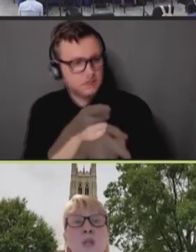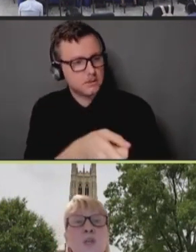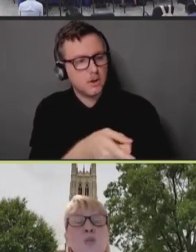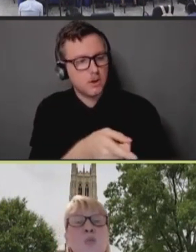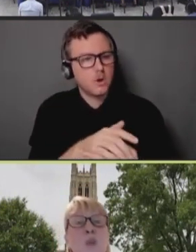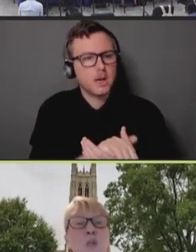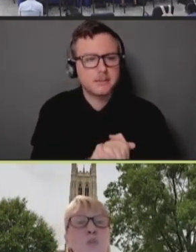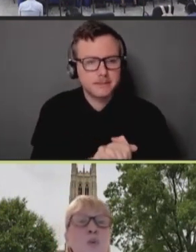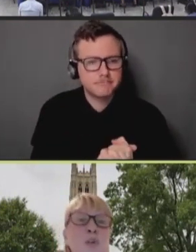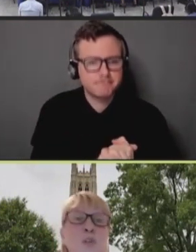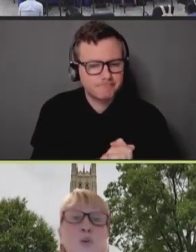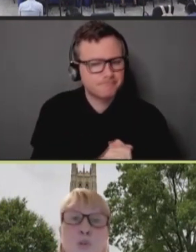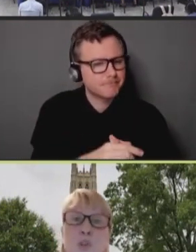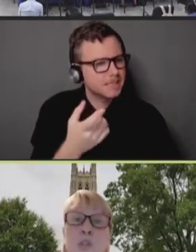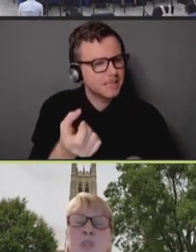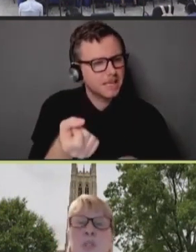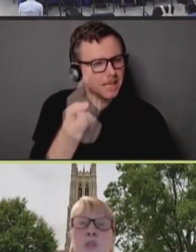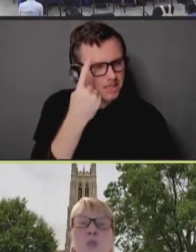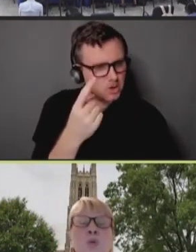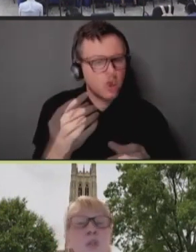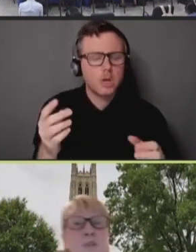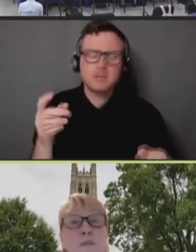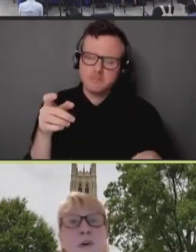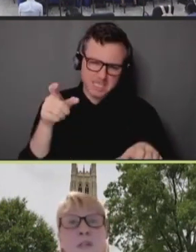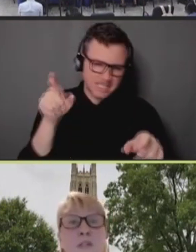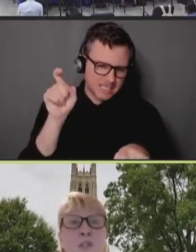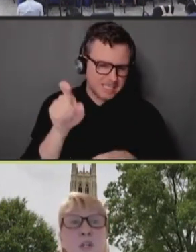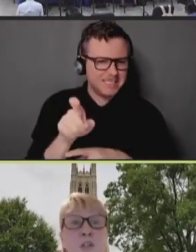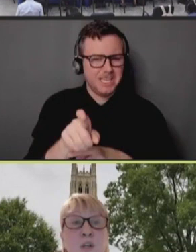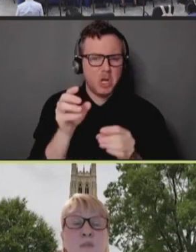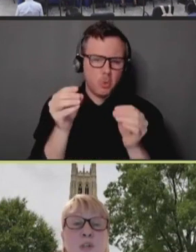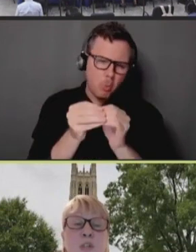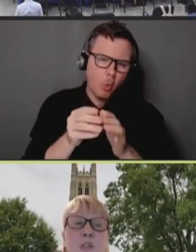So, much more research is needed to clarify these challenging questions.